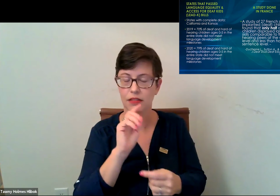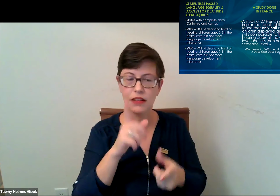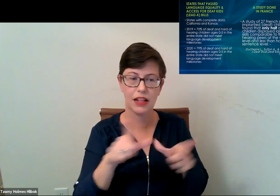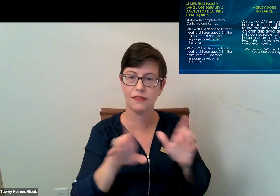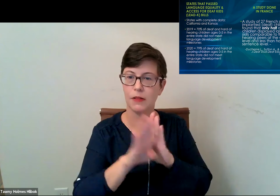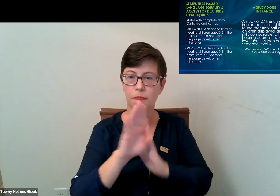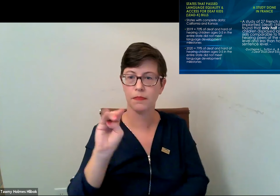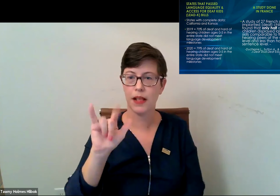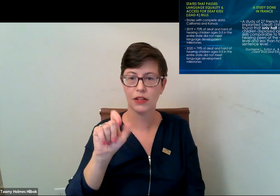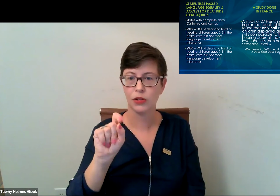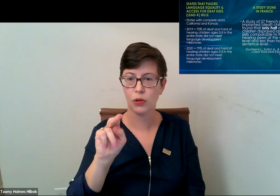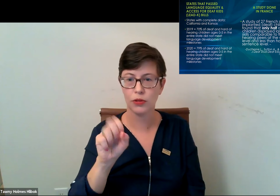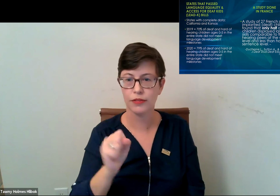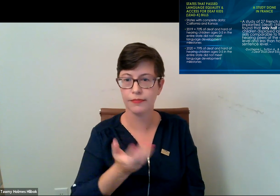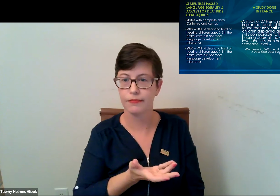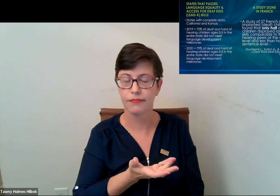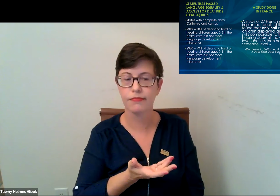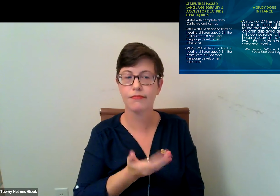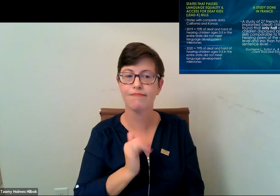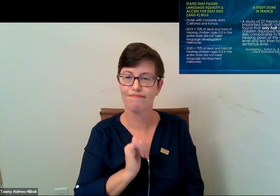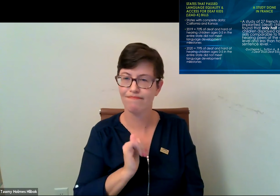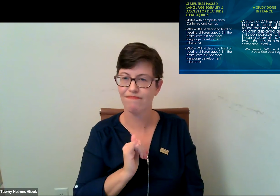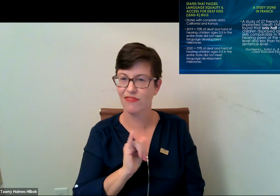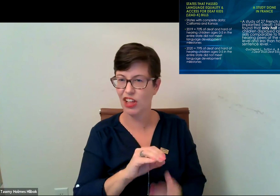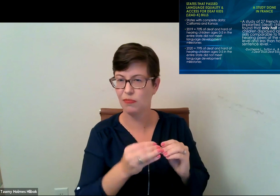in Kansas, they did not meet their language milestones.